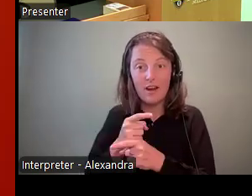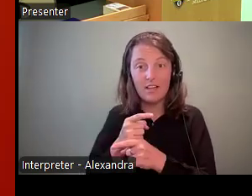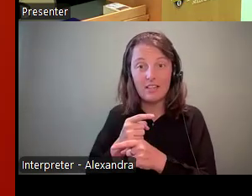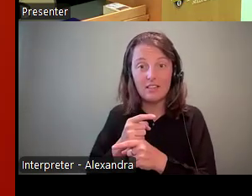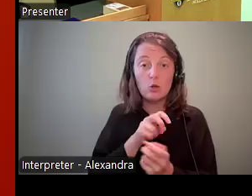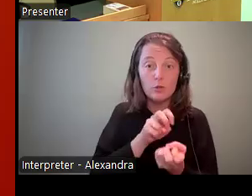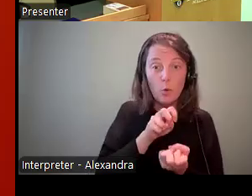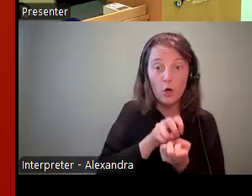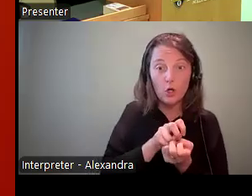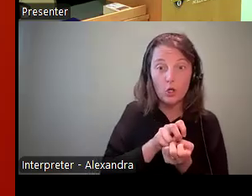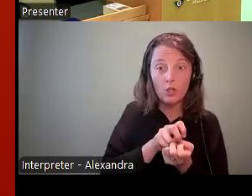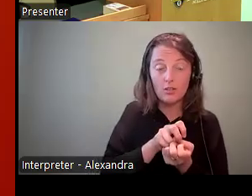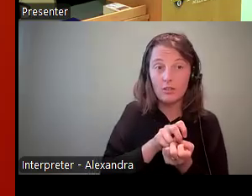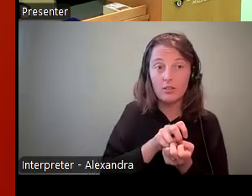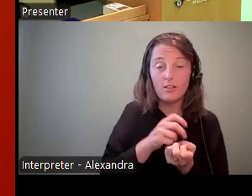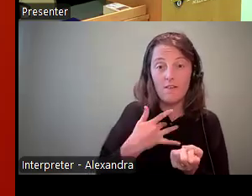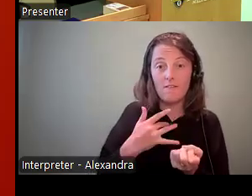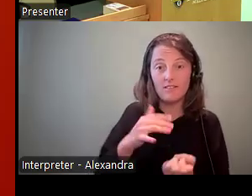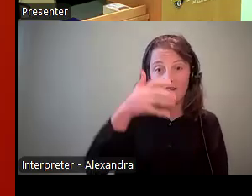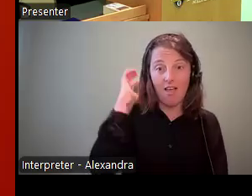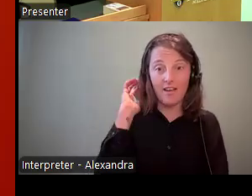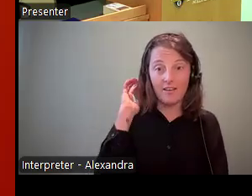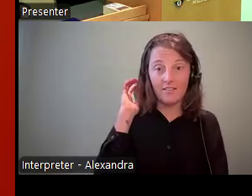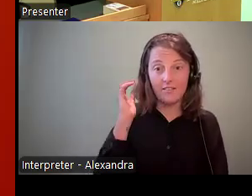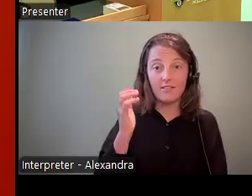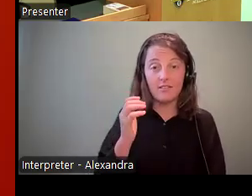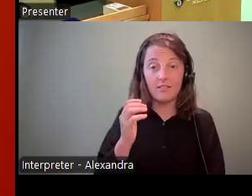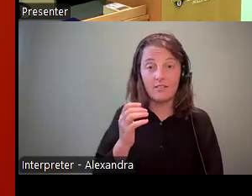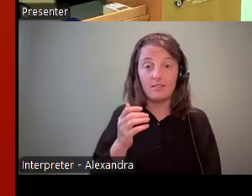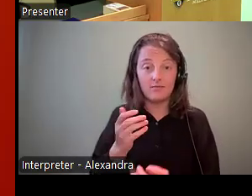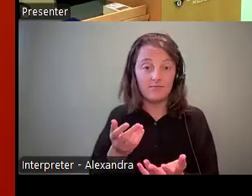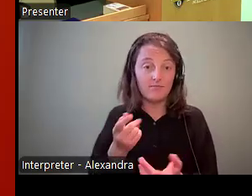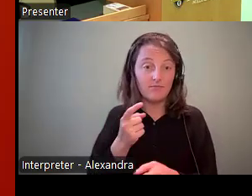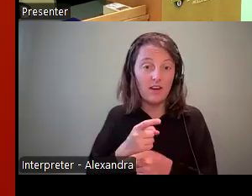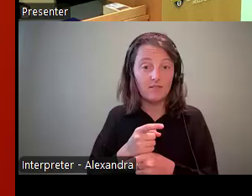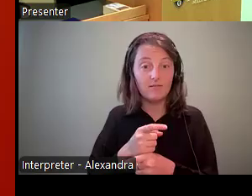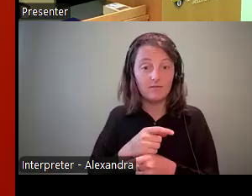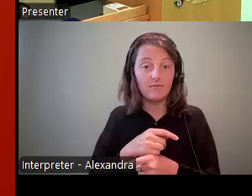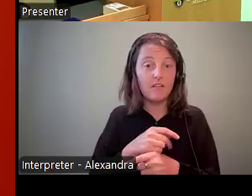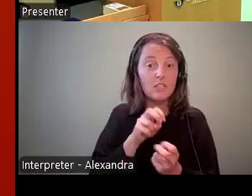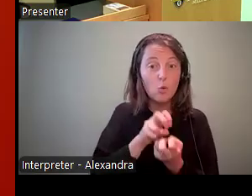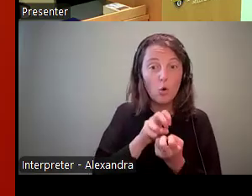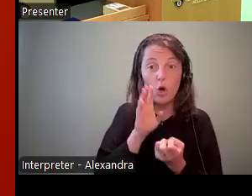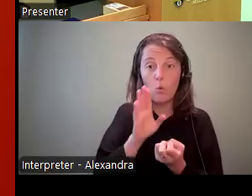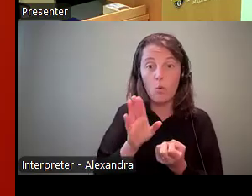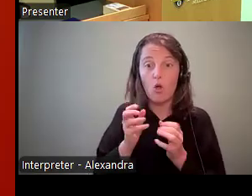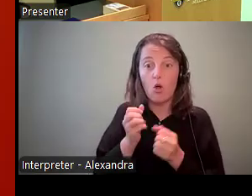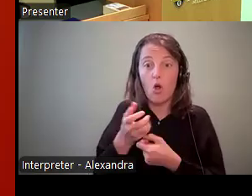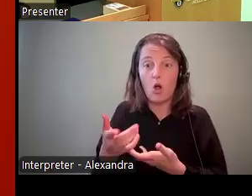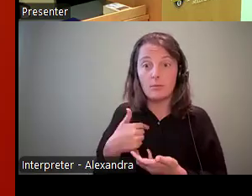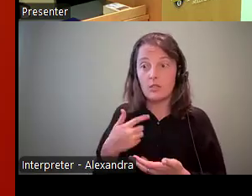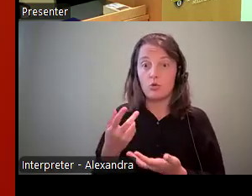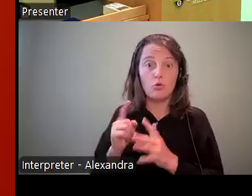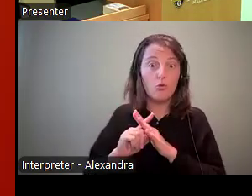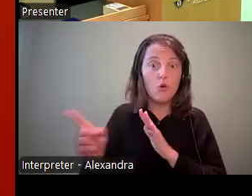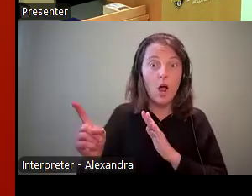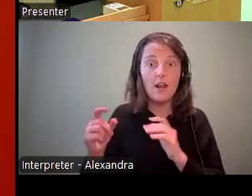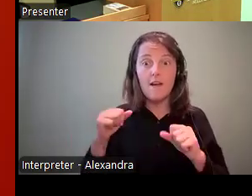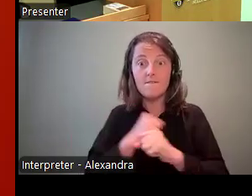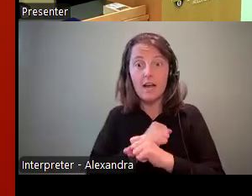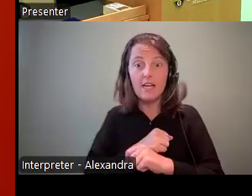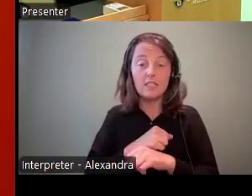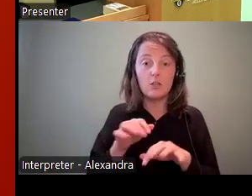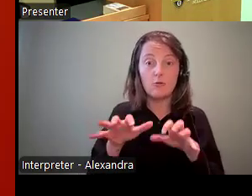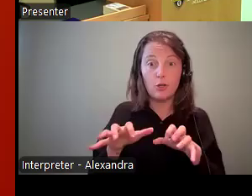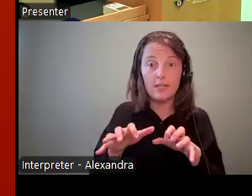even a squirrel will cause you to run or fight or freeze or fawn. Overlooked clinical bias. Are we